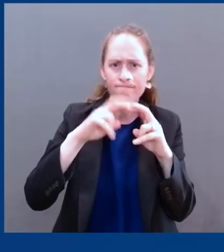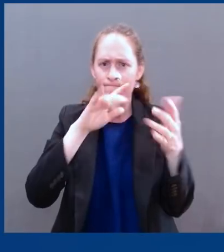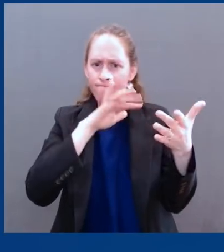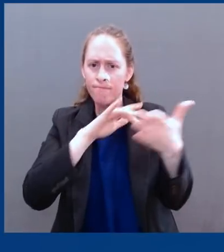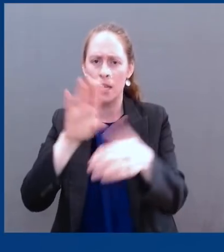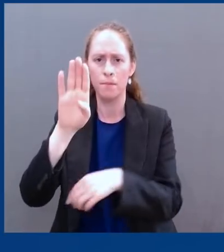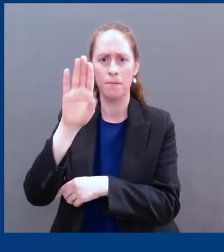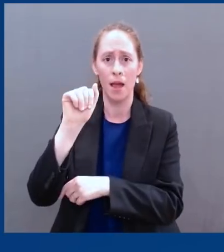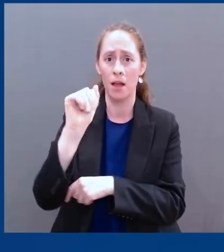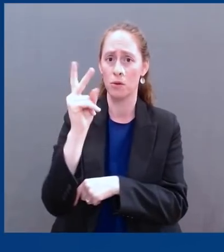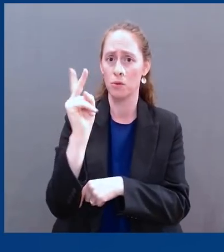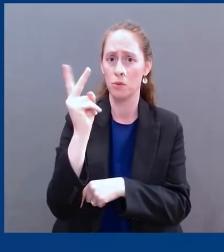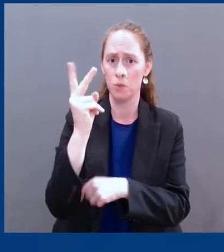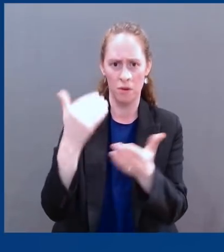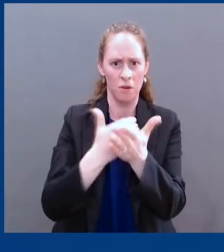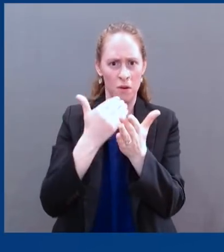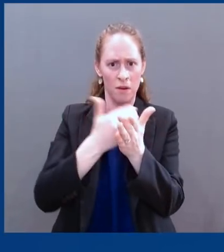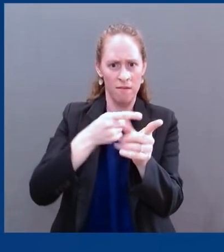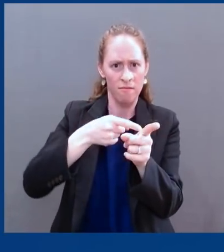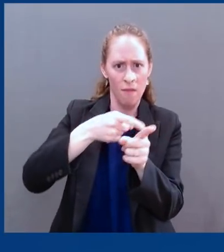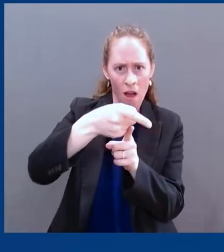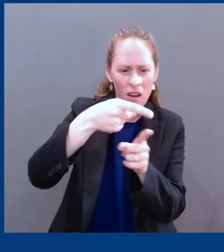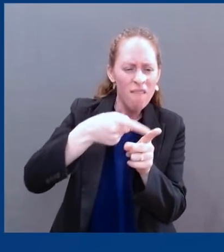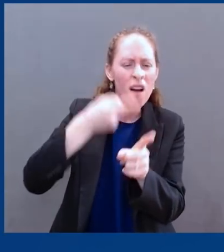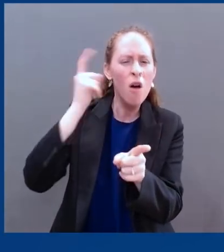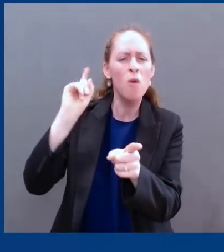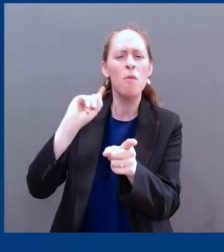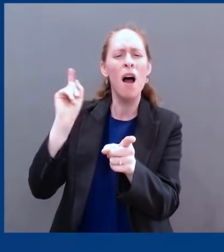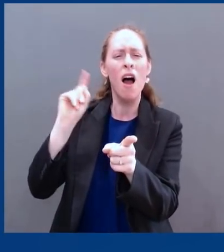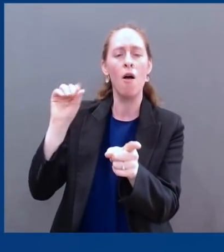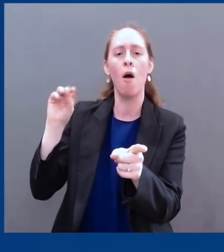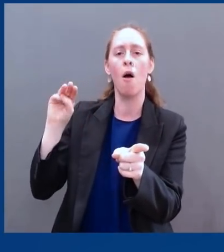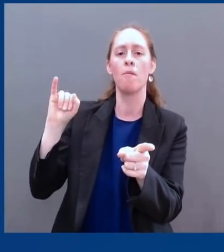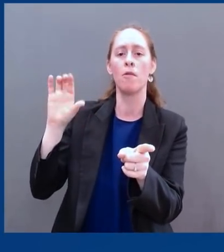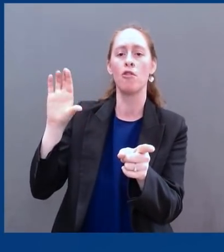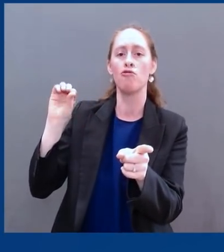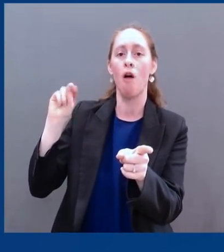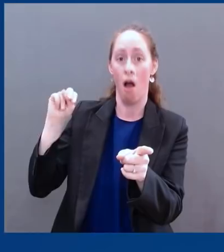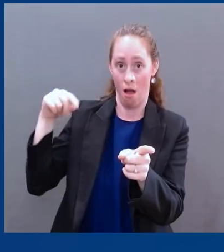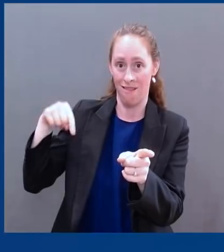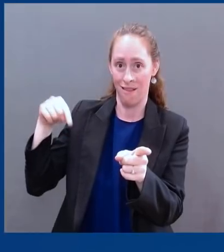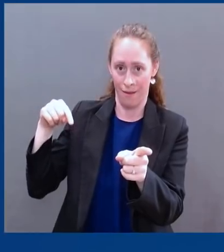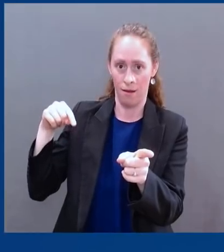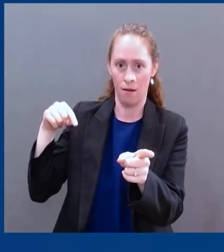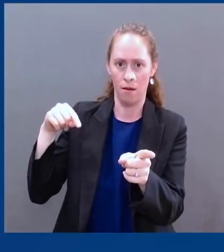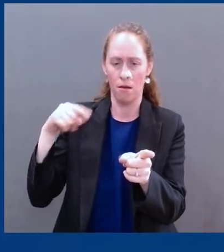The variant has been in the United States for about the past two months, and it has been slowly increasing in proportion